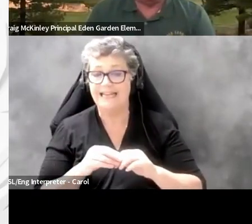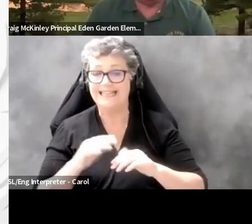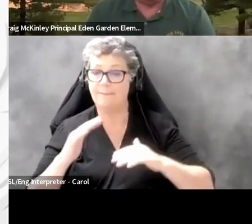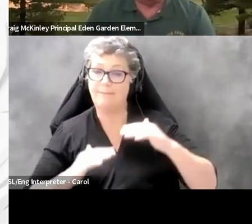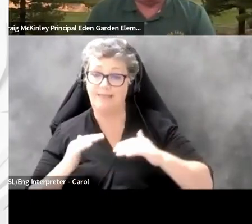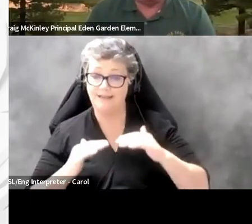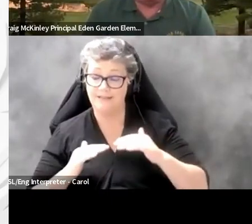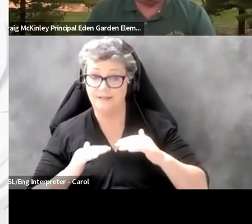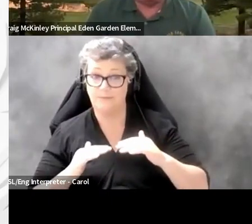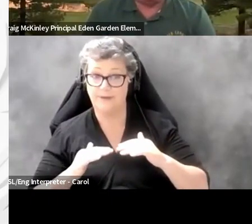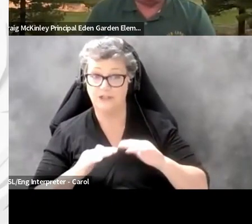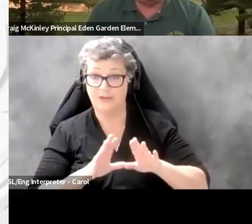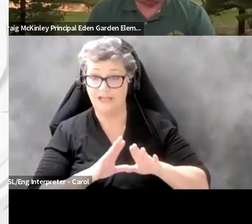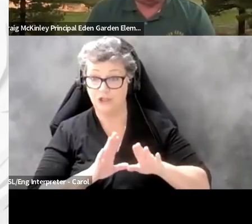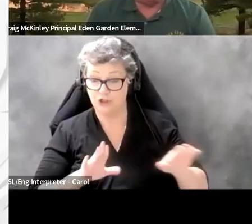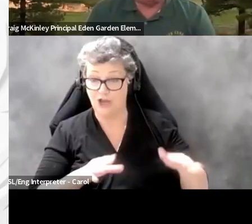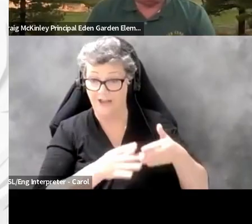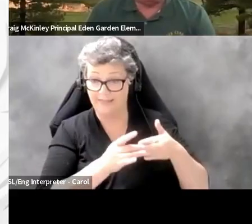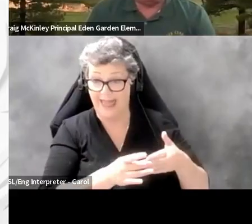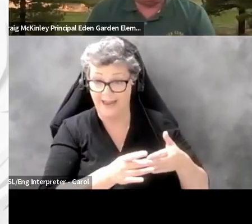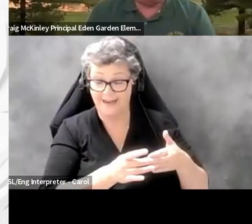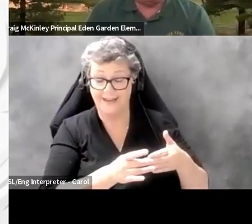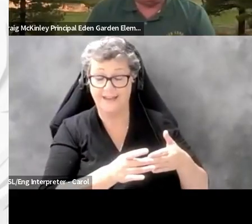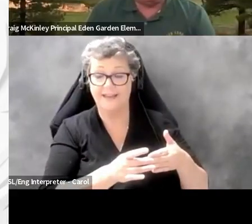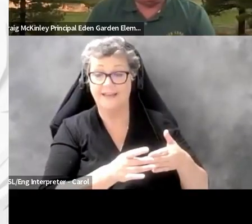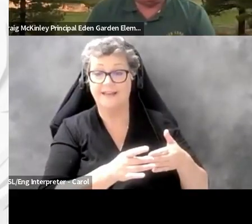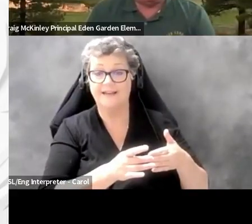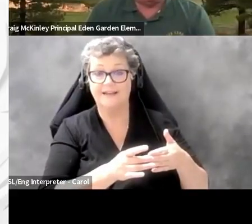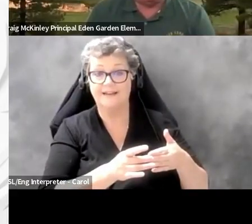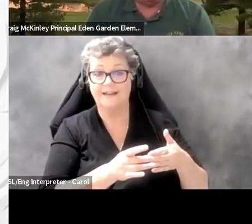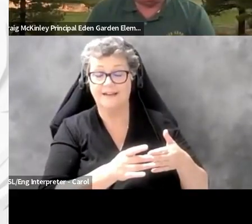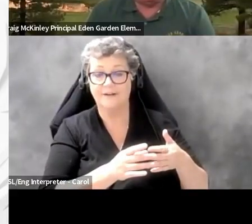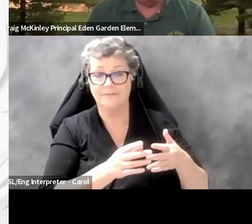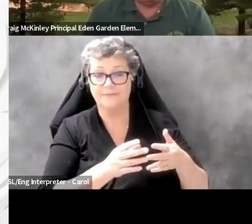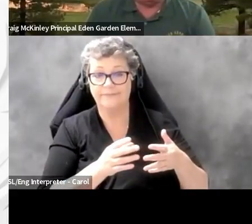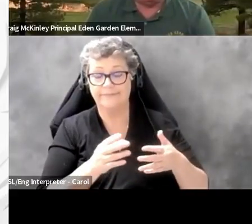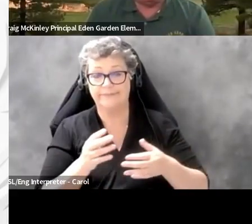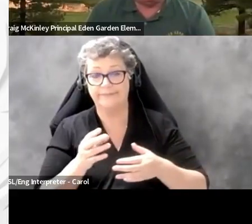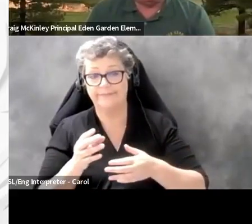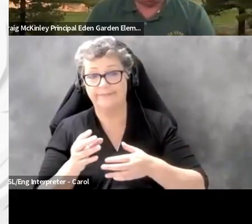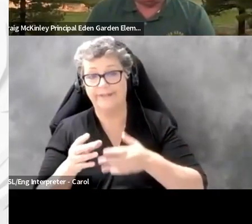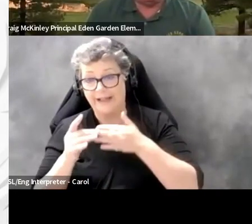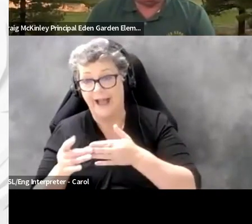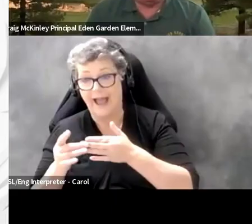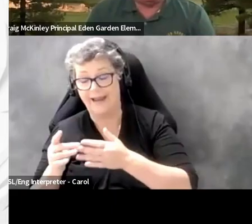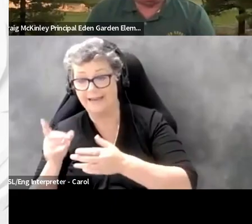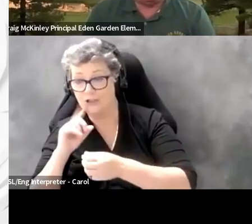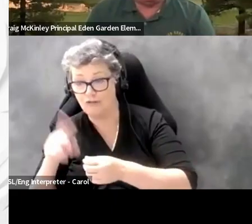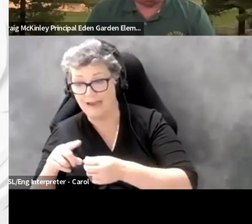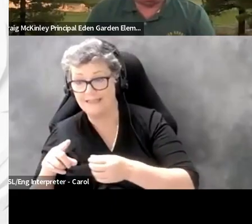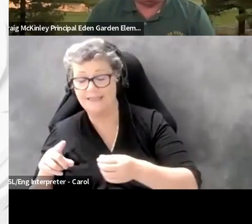child's directed educated guided directed. How does your program encourage and support educators